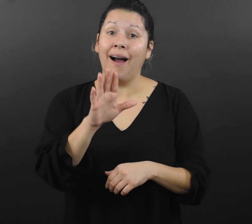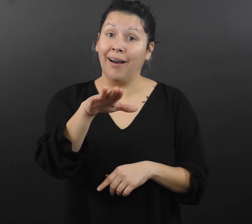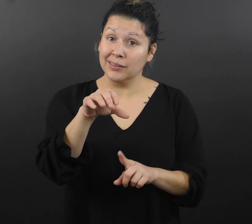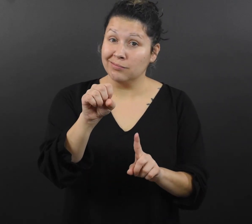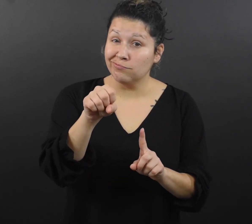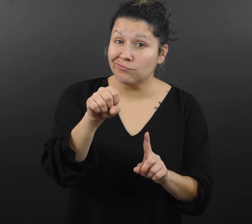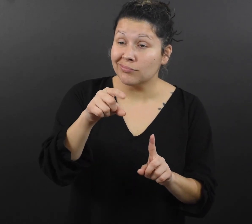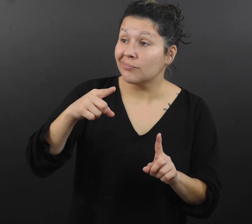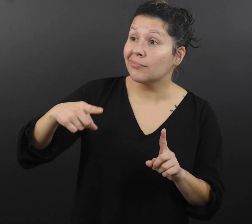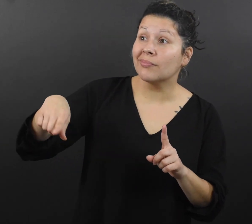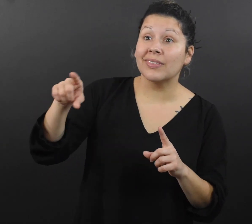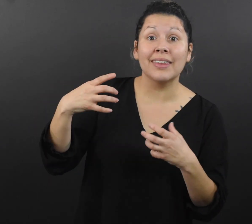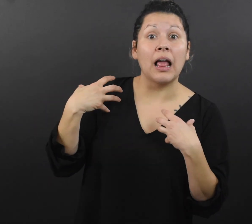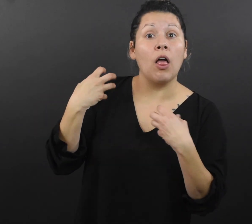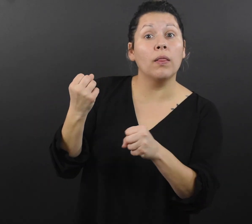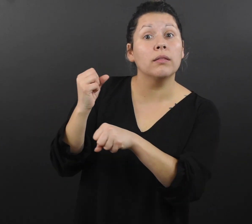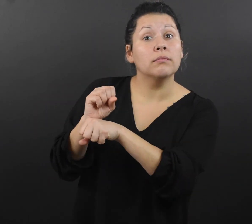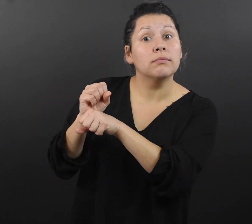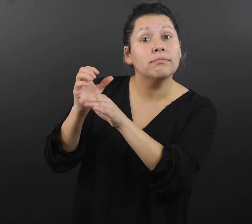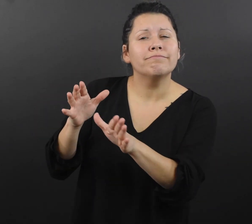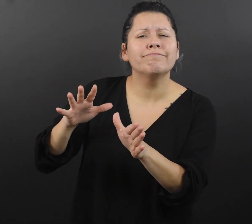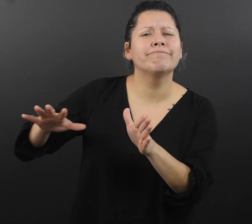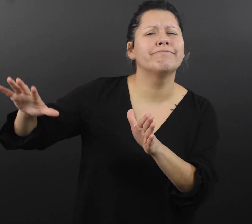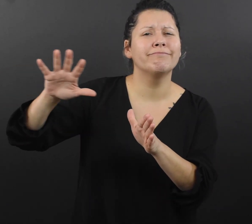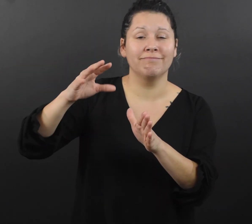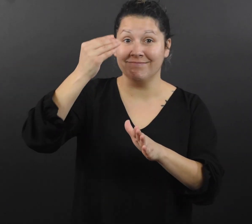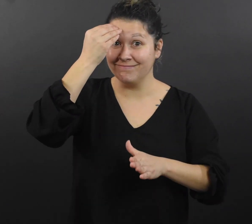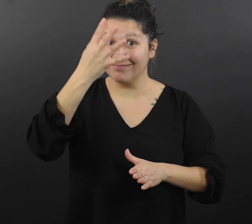health officials say, you can get both jabs at the same time.